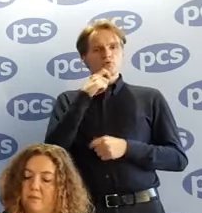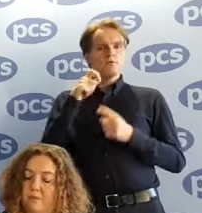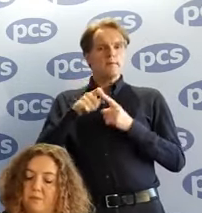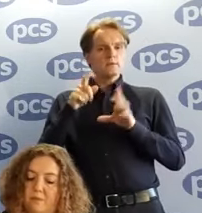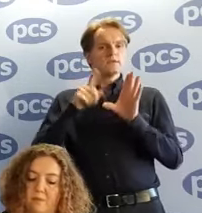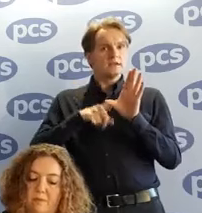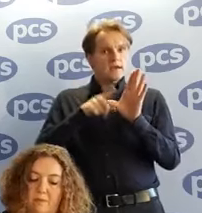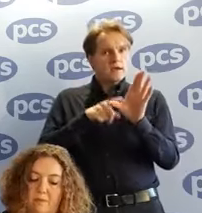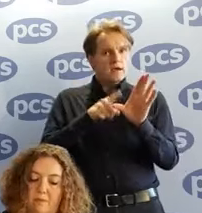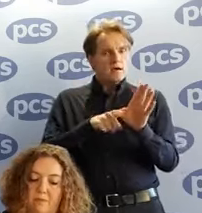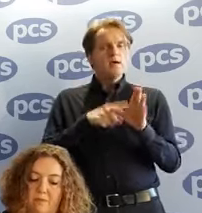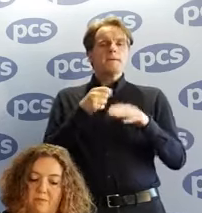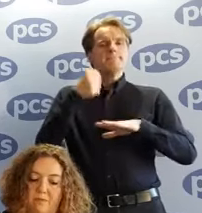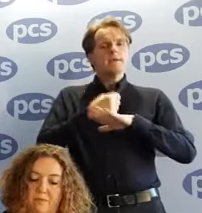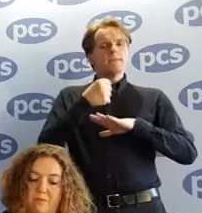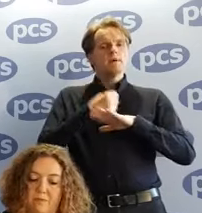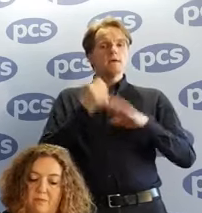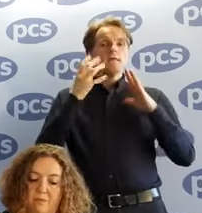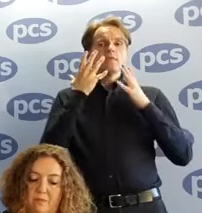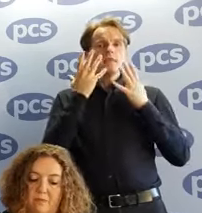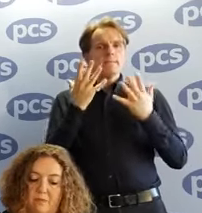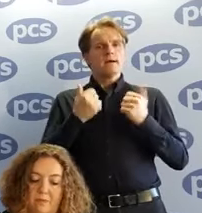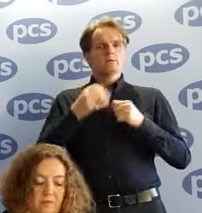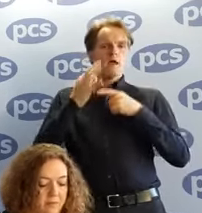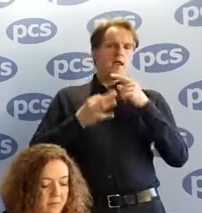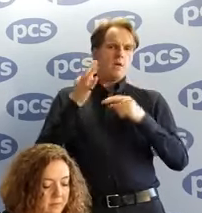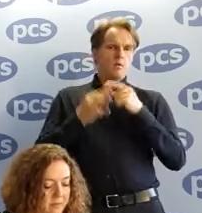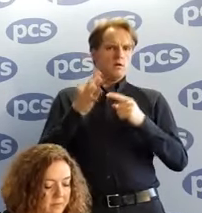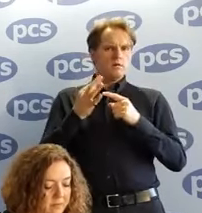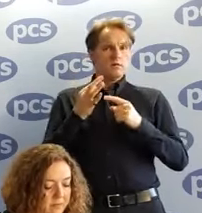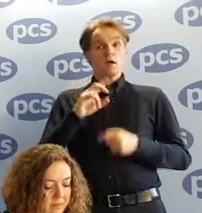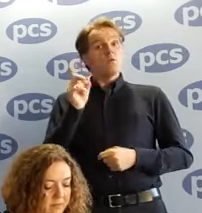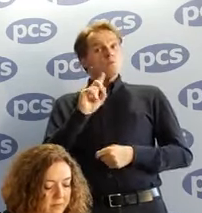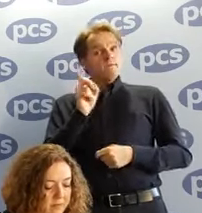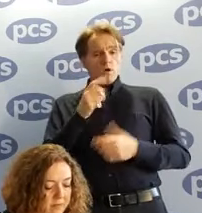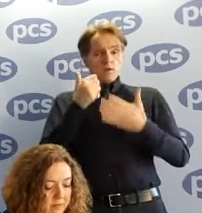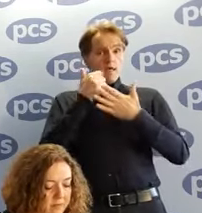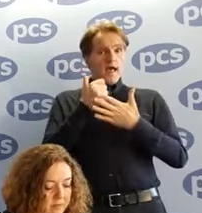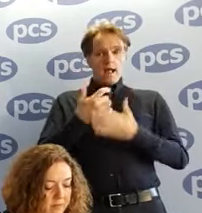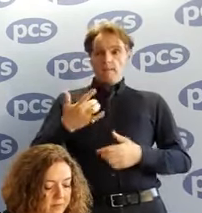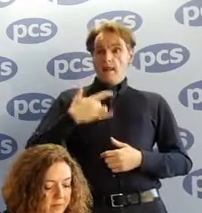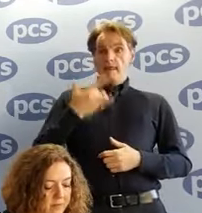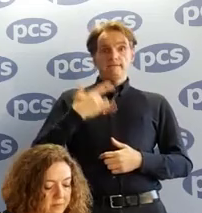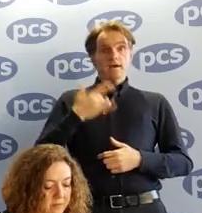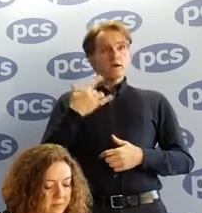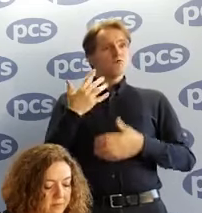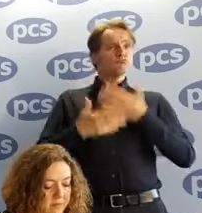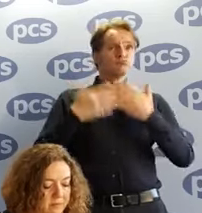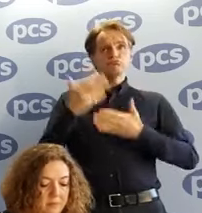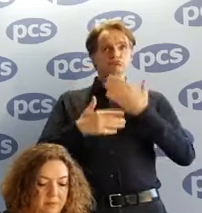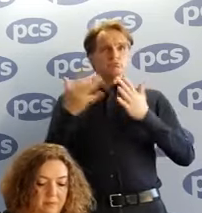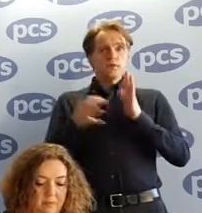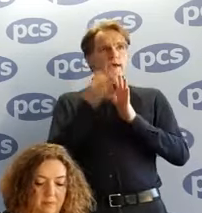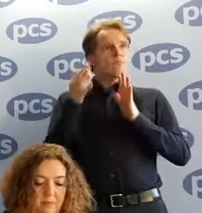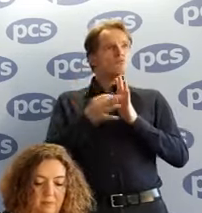attempt to try and address people's falling living standards and to start doing the work to make sure people are paid what they deserve for delivering